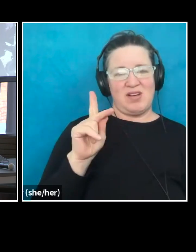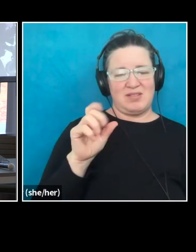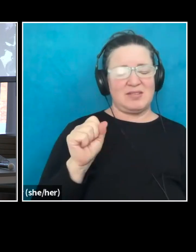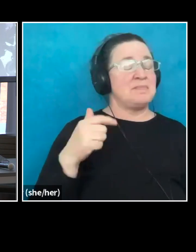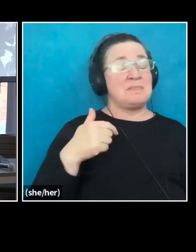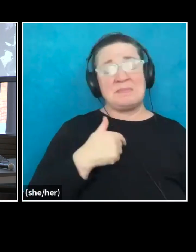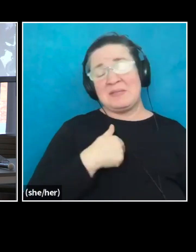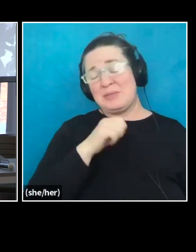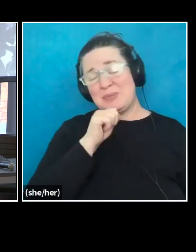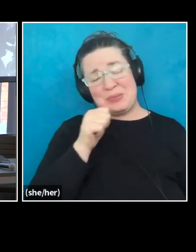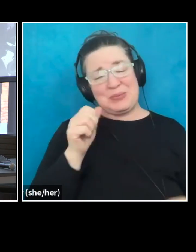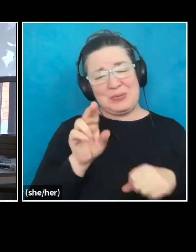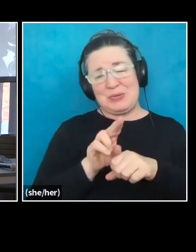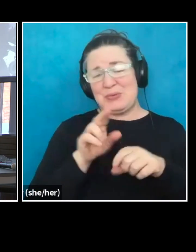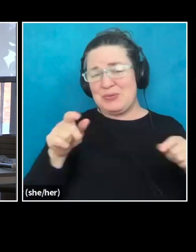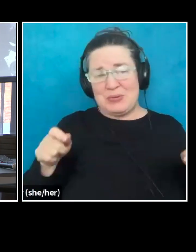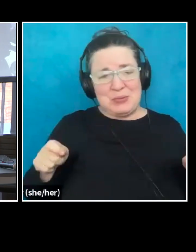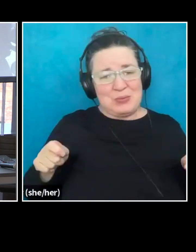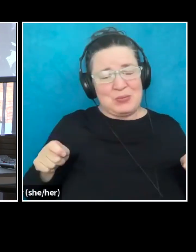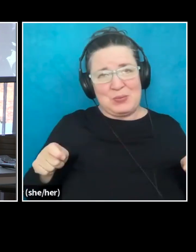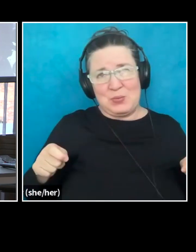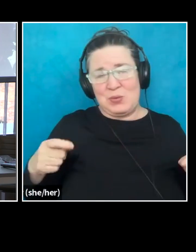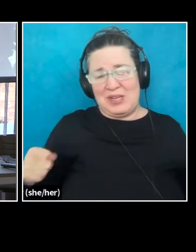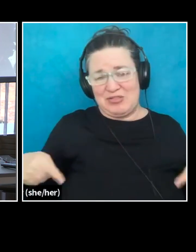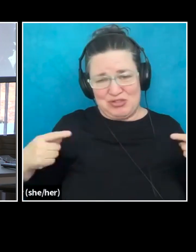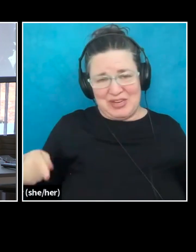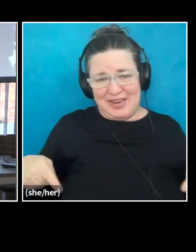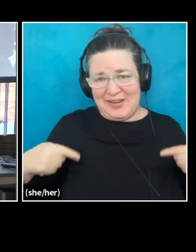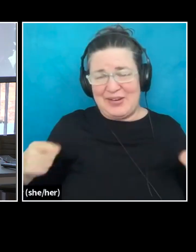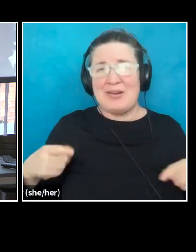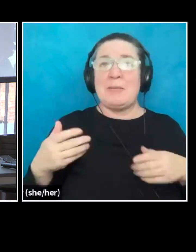had a kid, and, you know, pushed him around in the stroller, I didn't think about this piece as much.